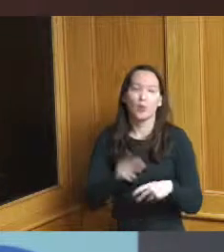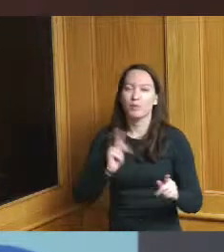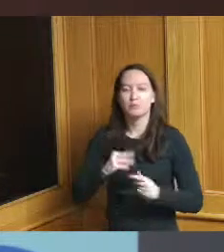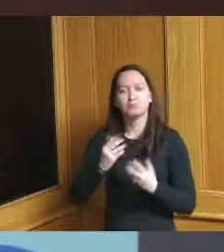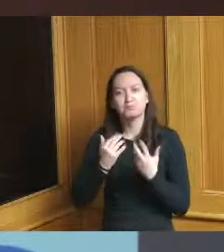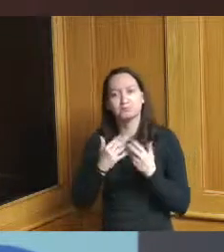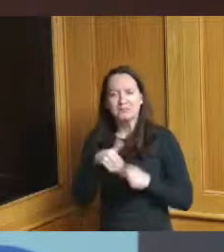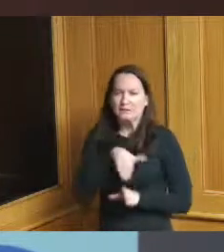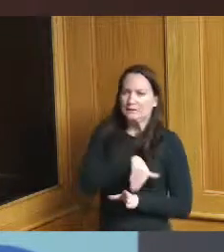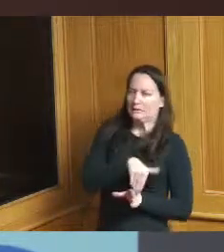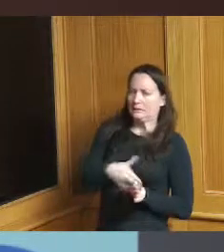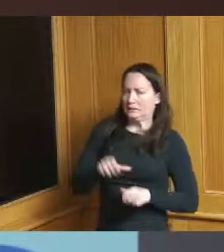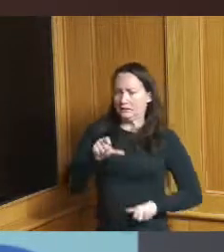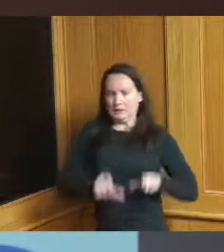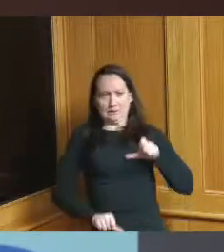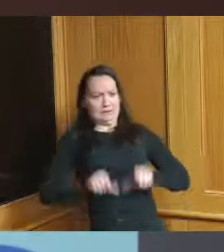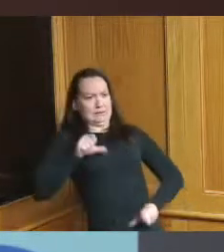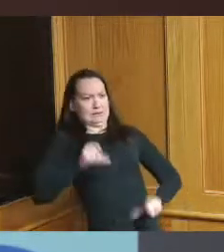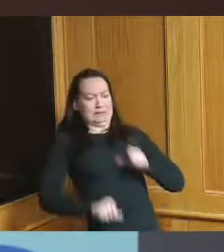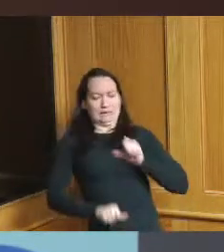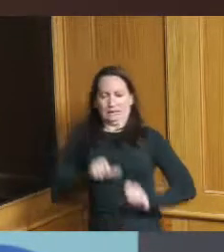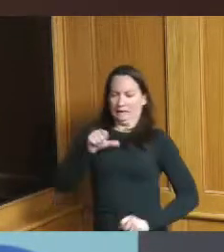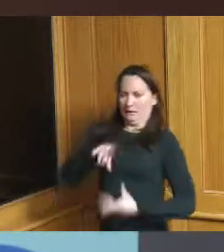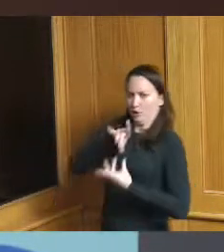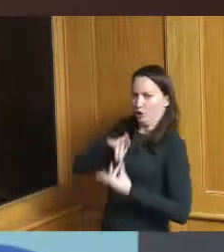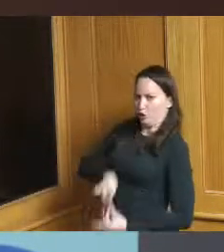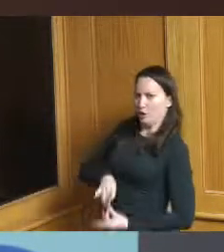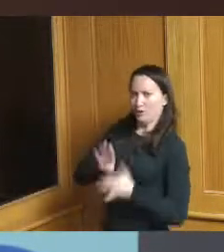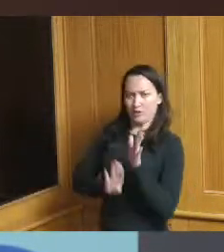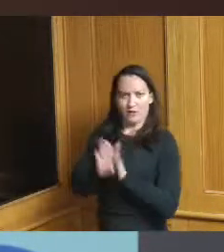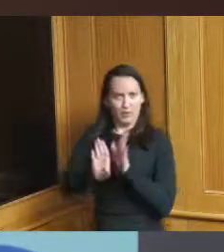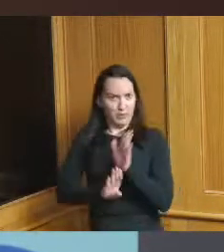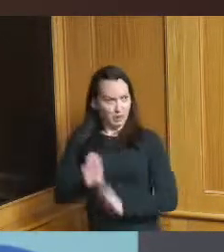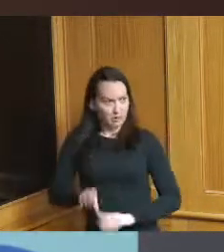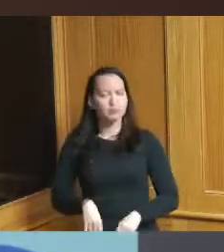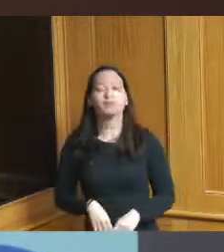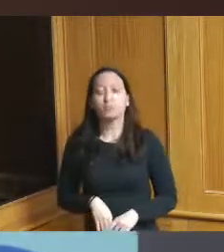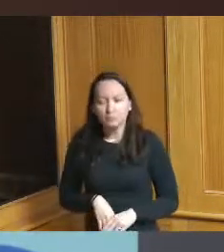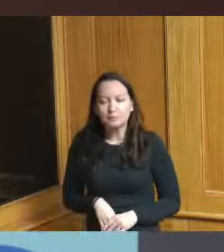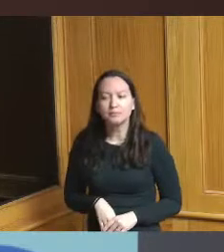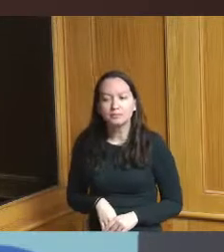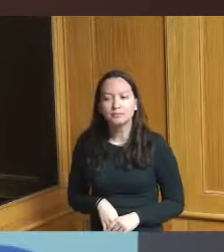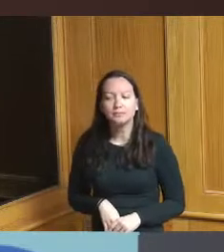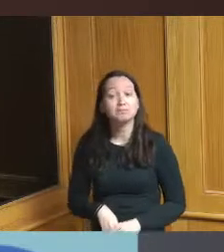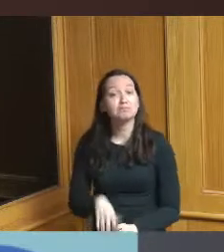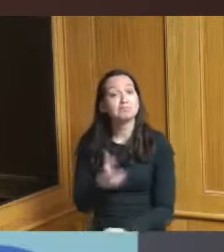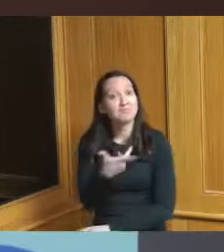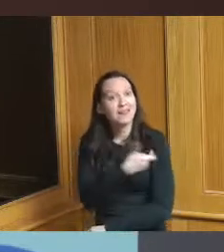a lot of uncertainties and questions about the development then the vaccine was lost and it was